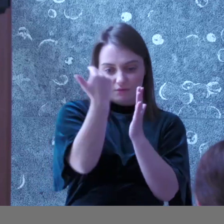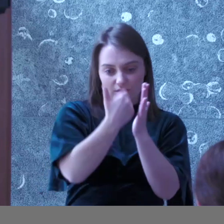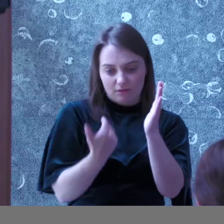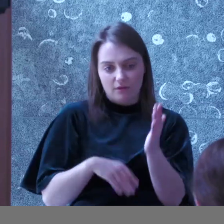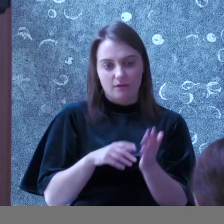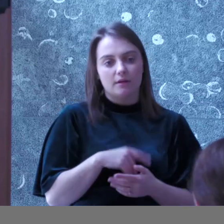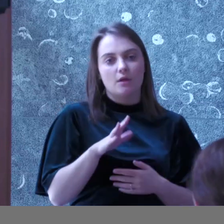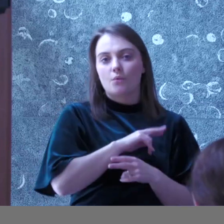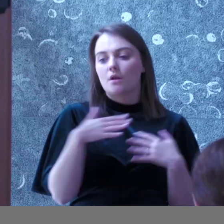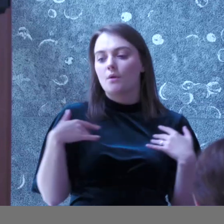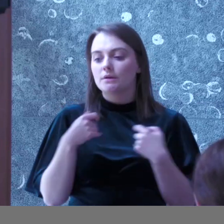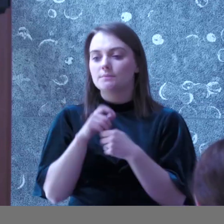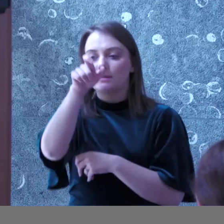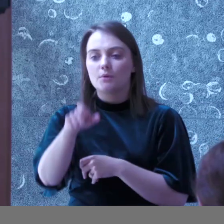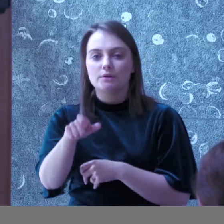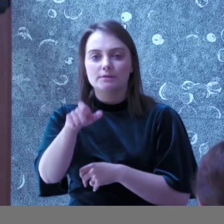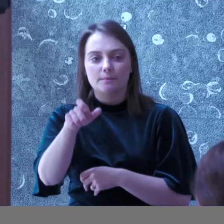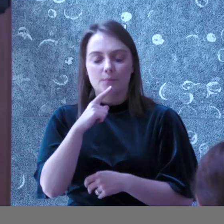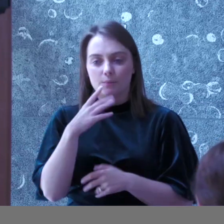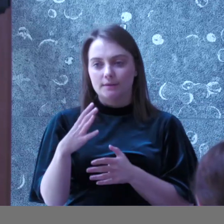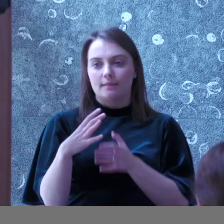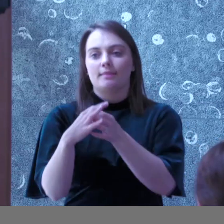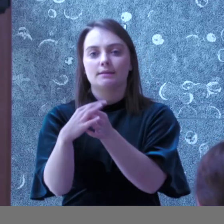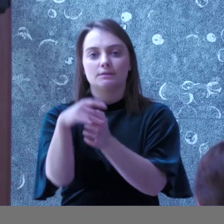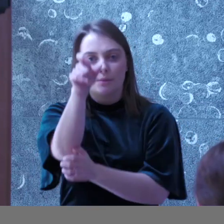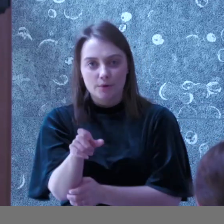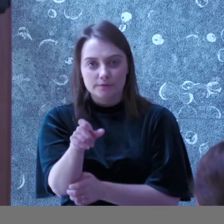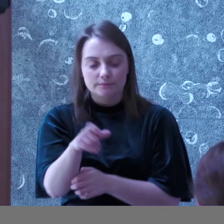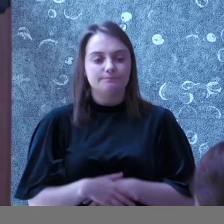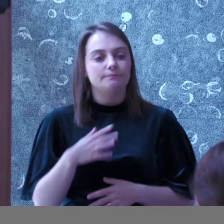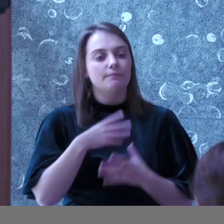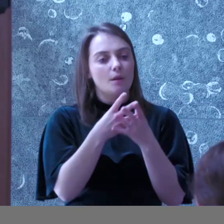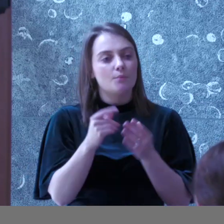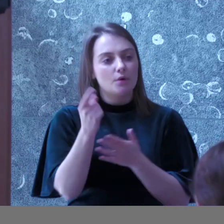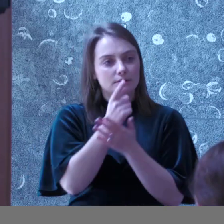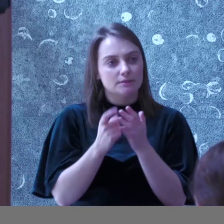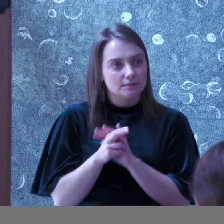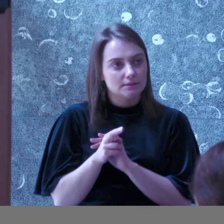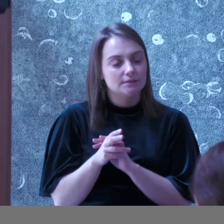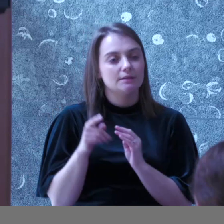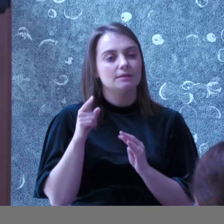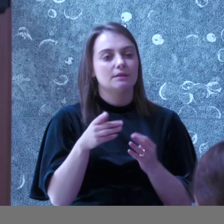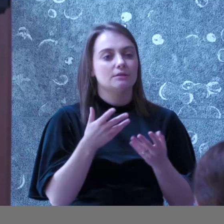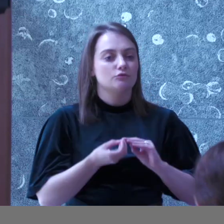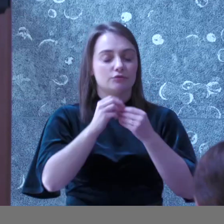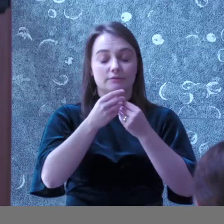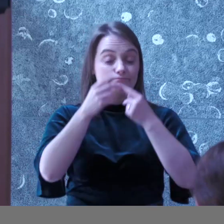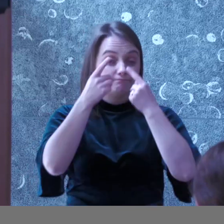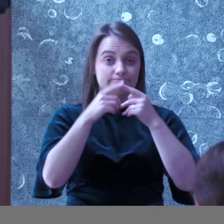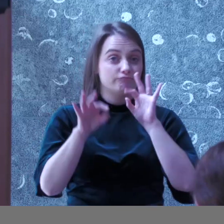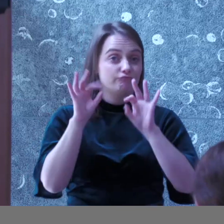it just doesn't feel real. When I was a product designer and designing random things,